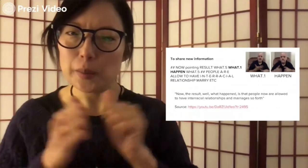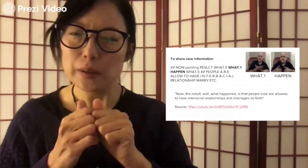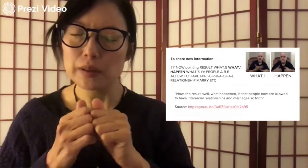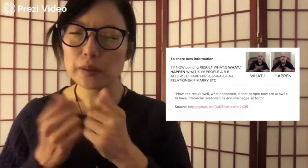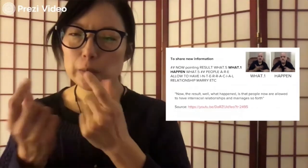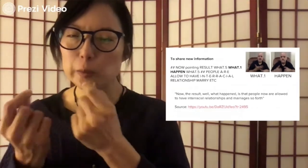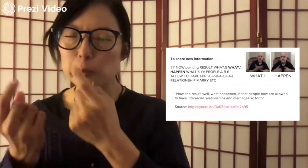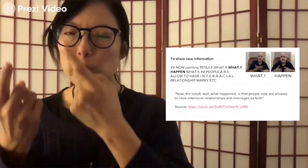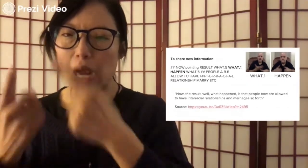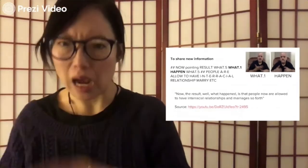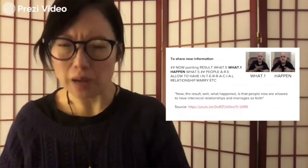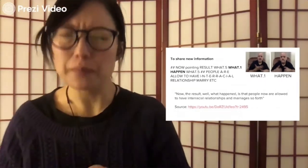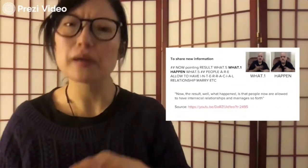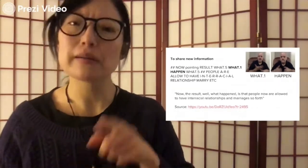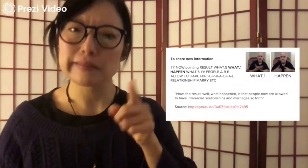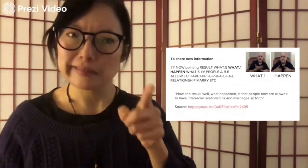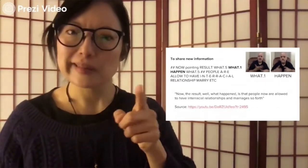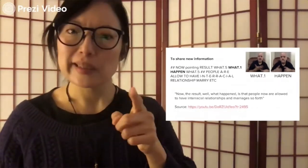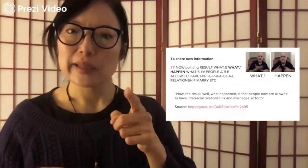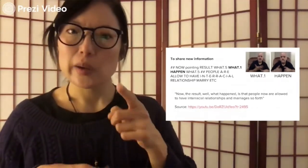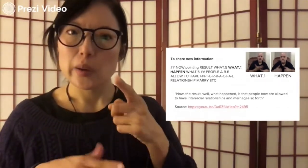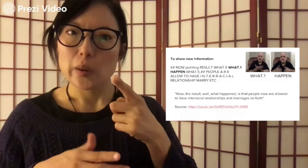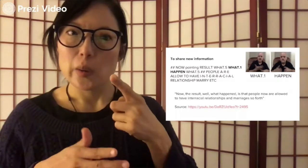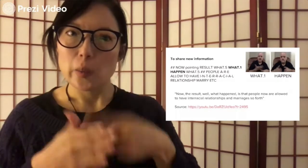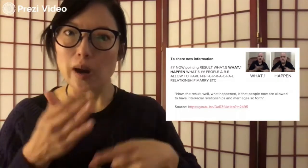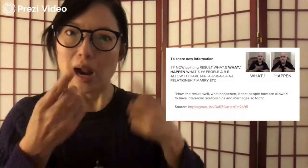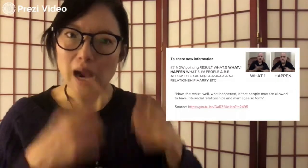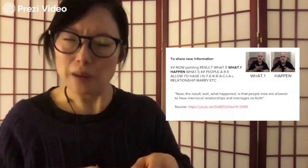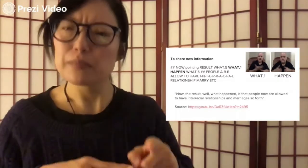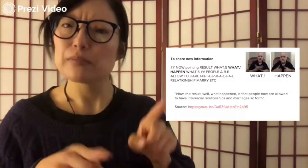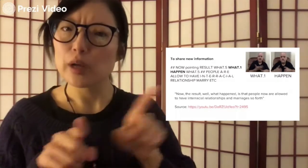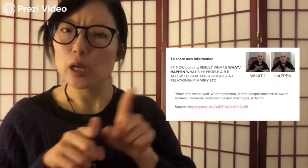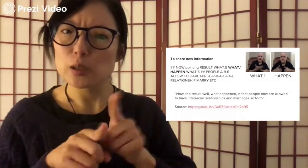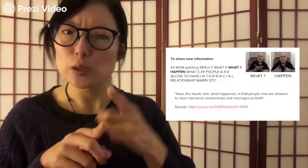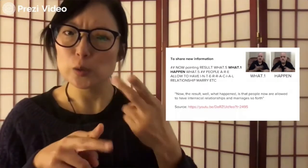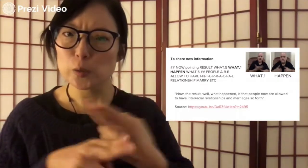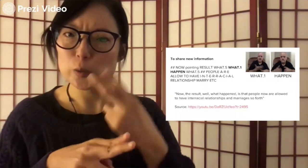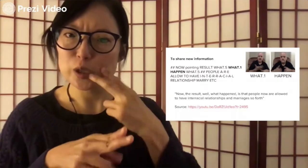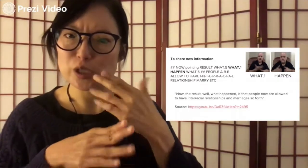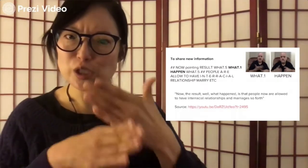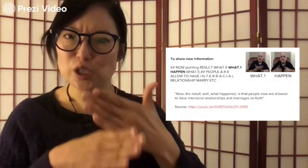Similar to the WHAT.do HAPPEN, we found that the sequence of